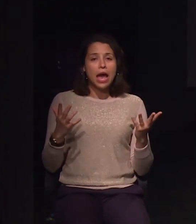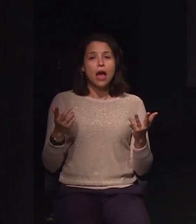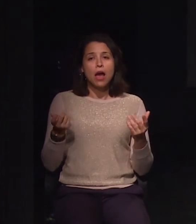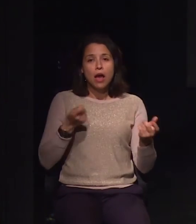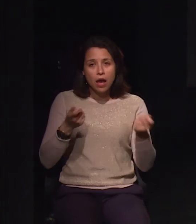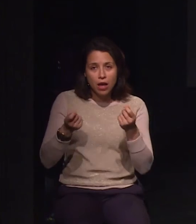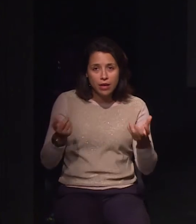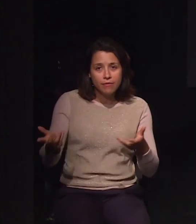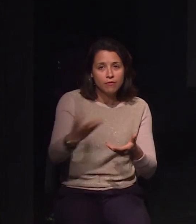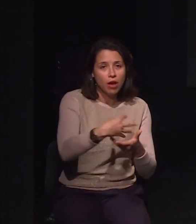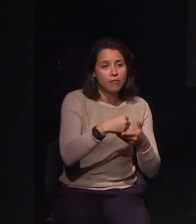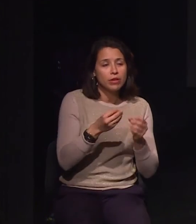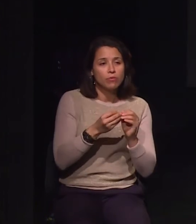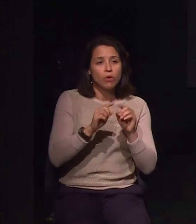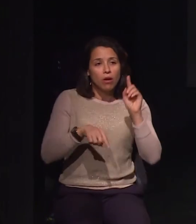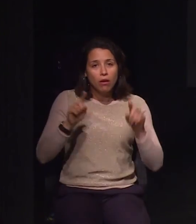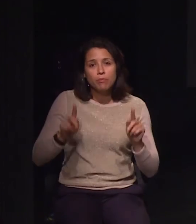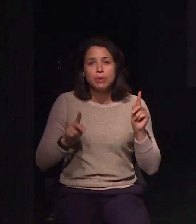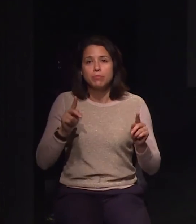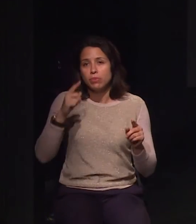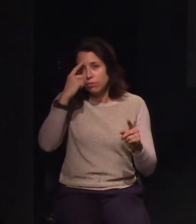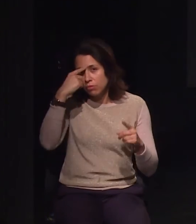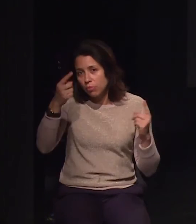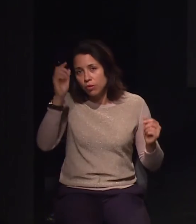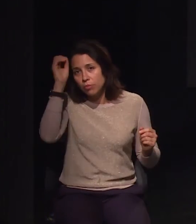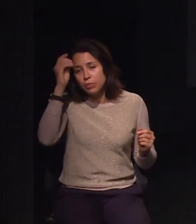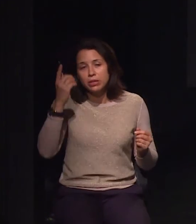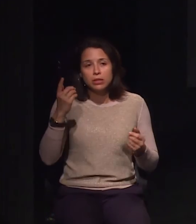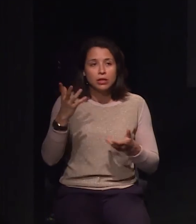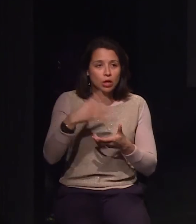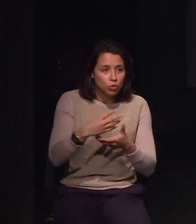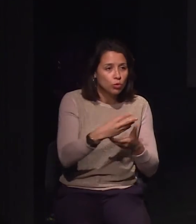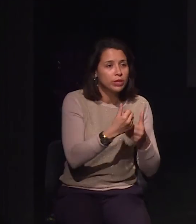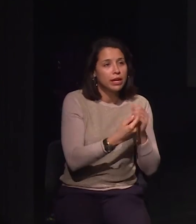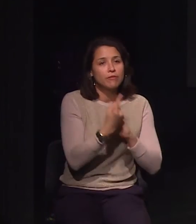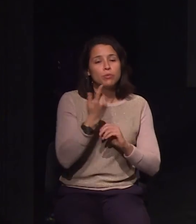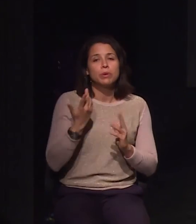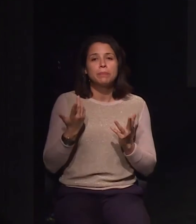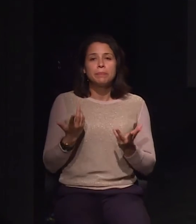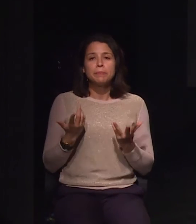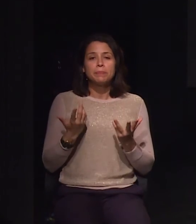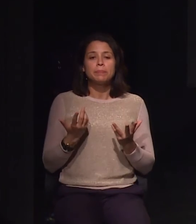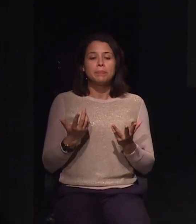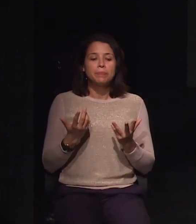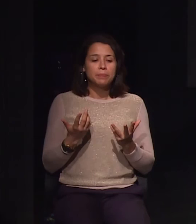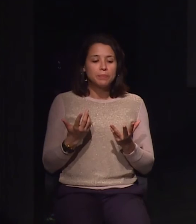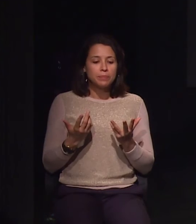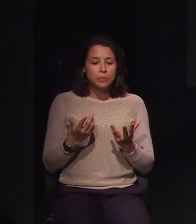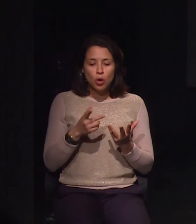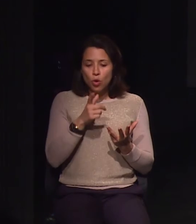learning from opposing voices and including anyone and everyone whose ideals may or may